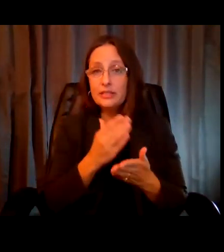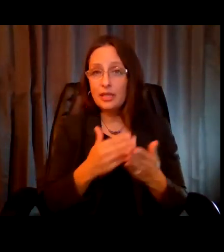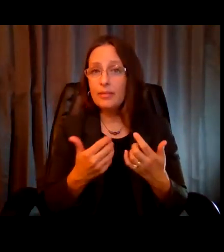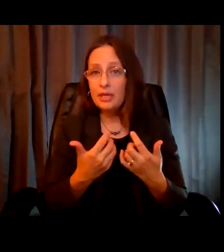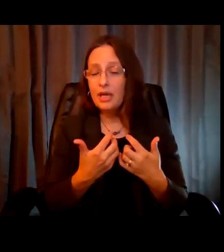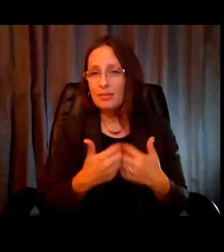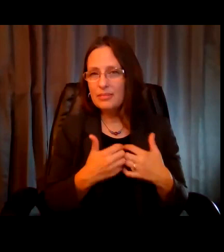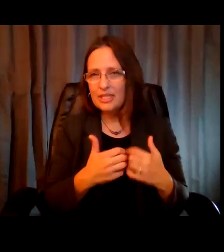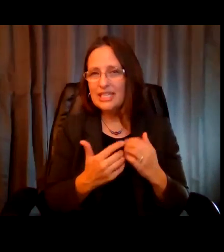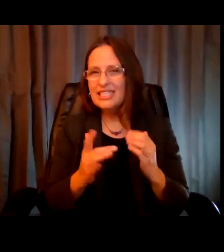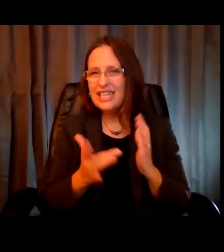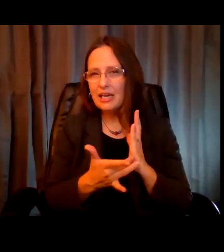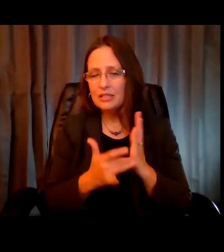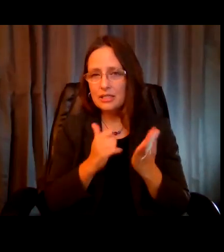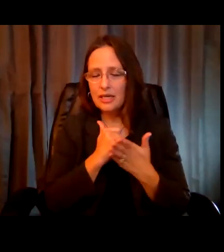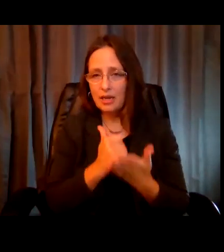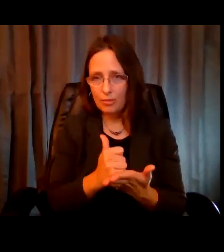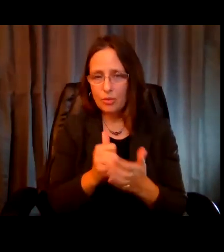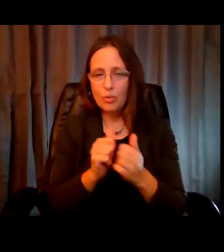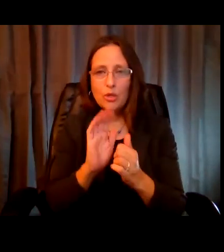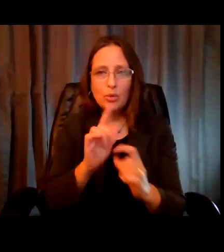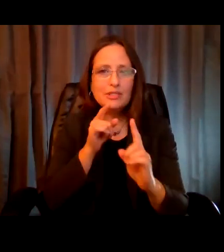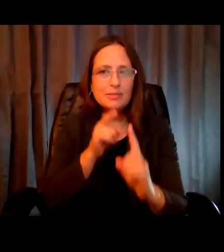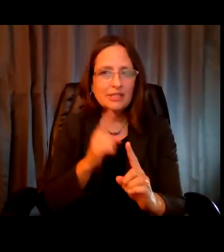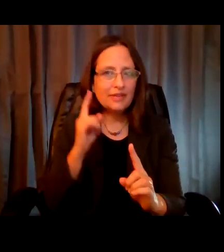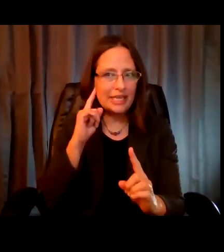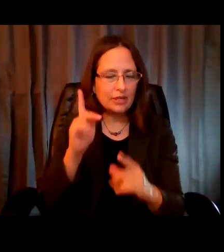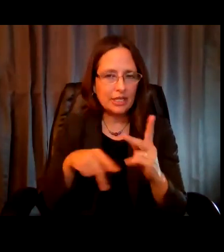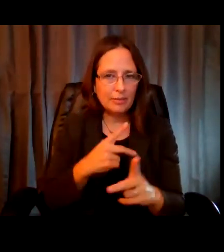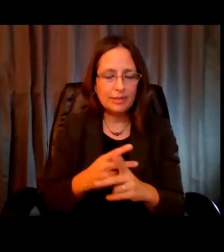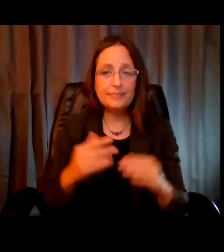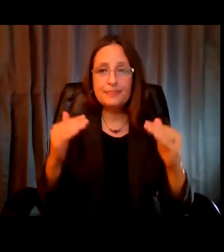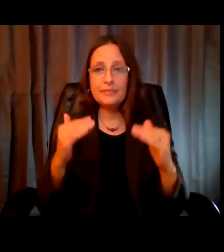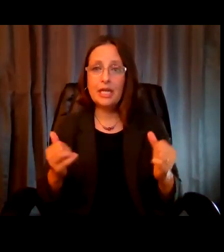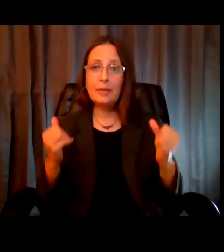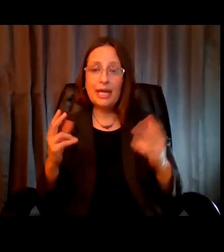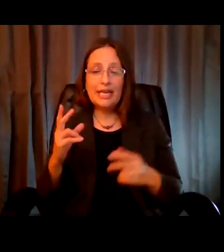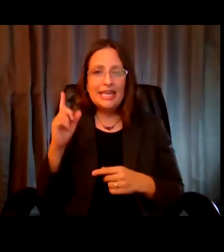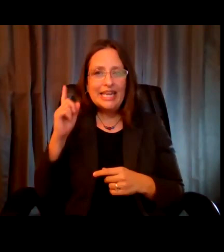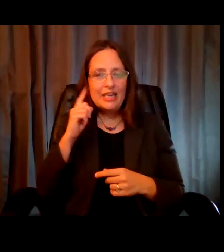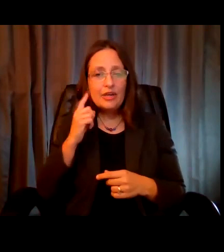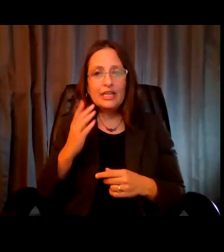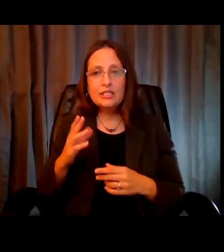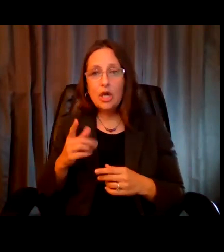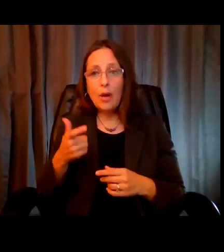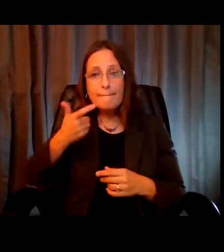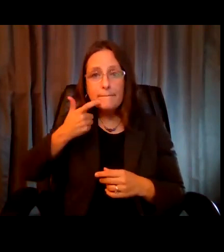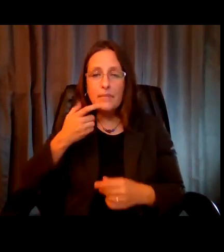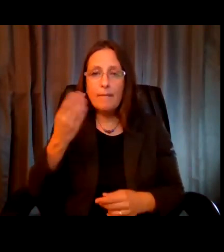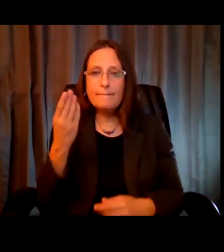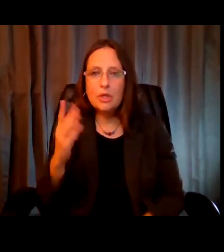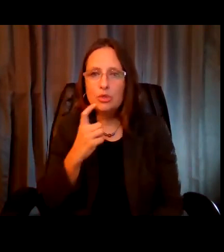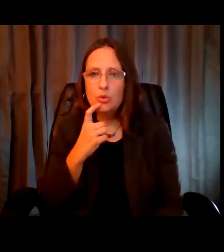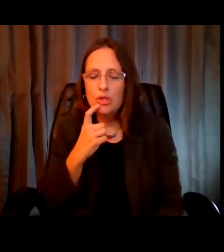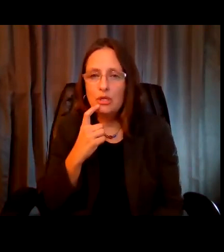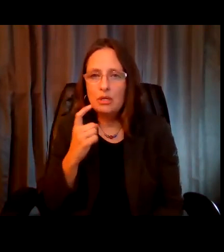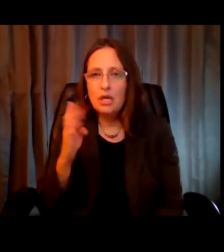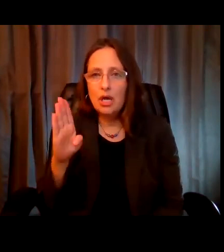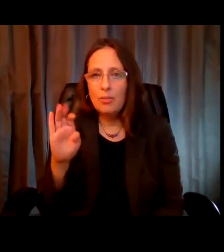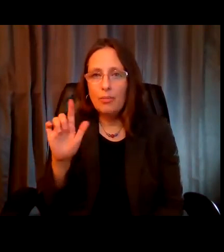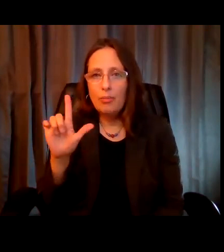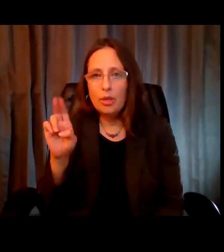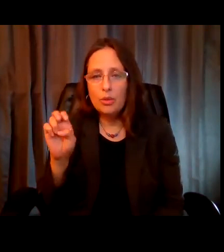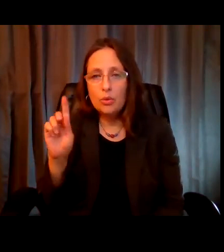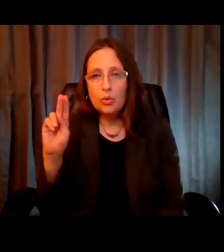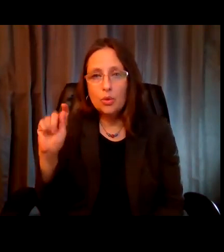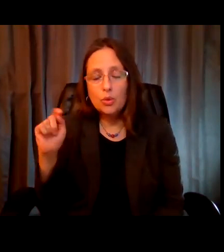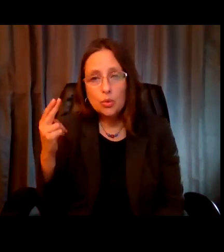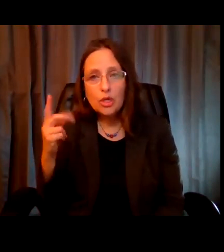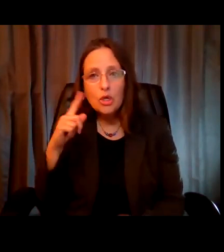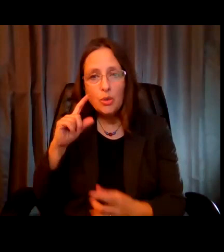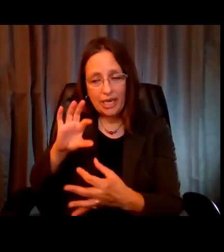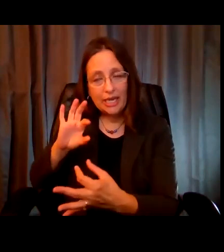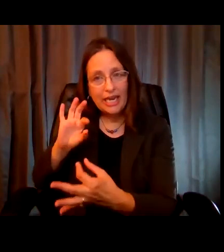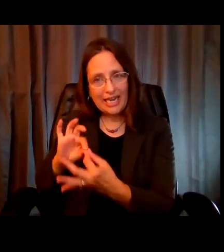teaching them about the tools. He was graceful to know about the apps. I really